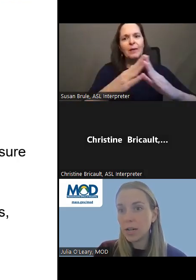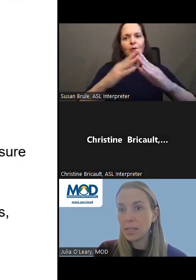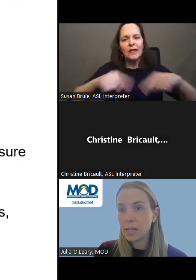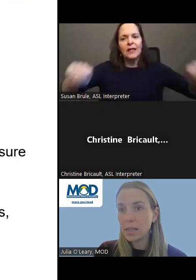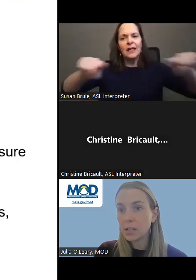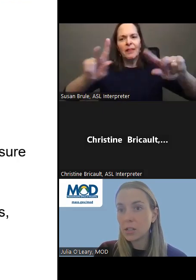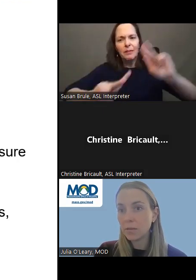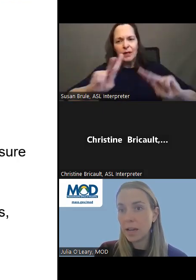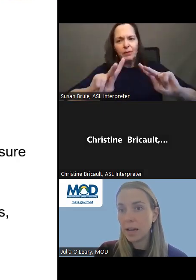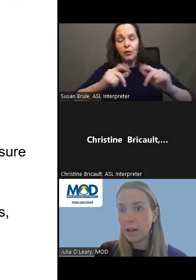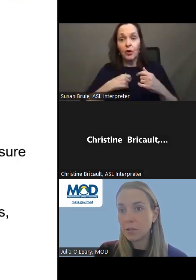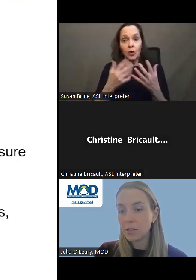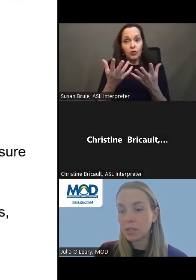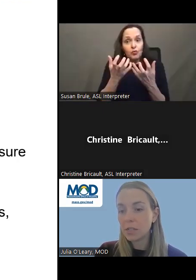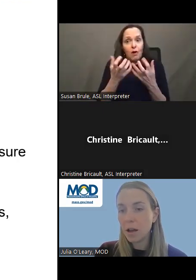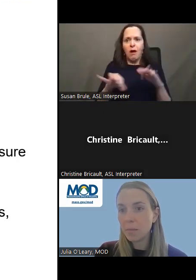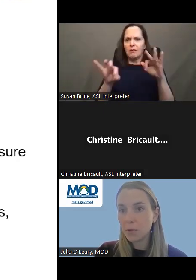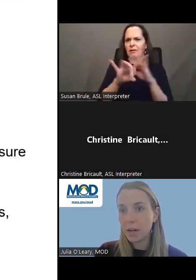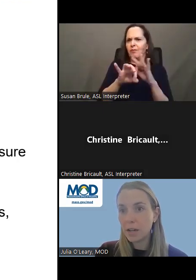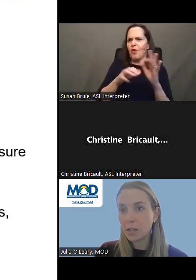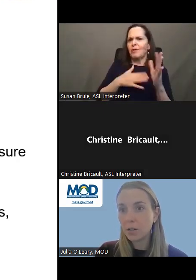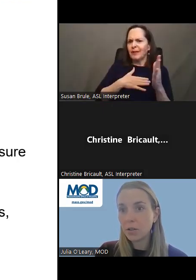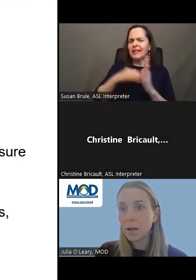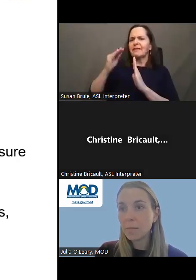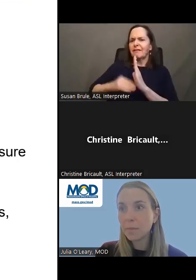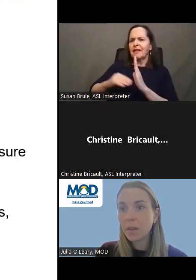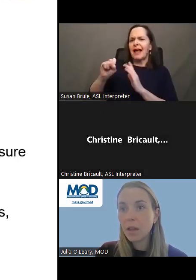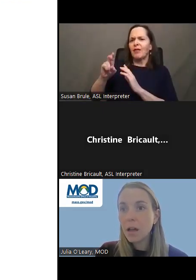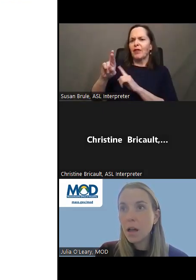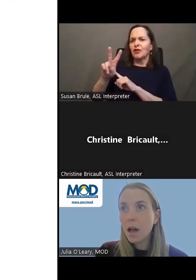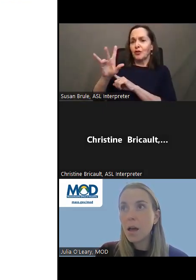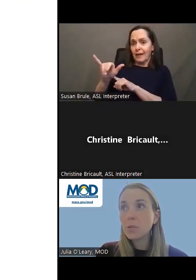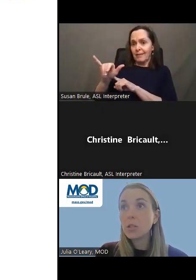interest in that survey after this training is completed.